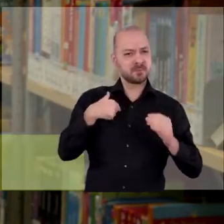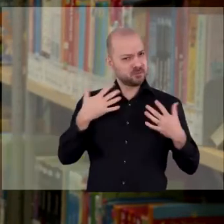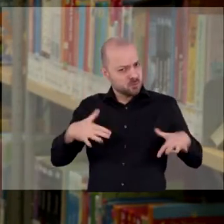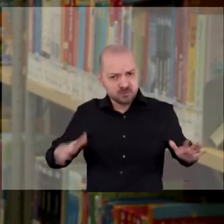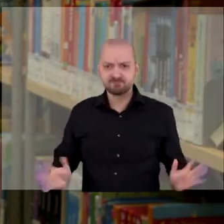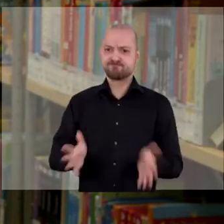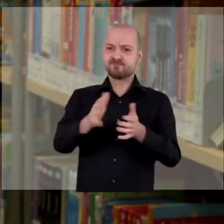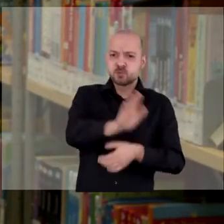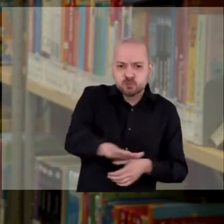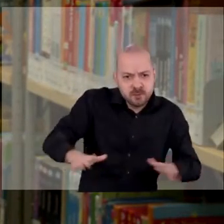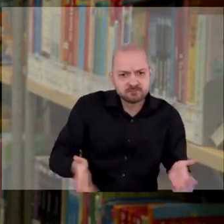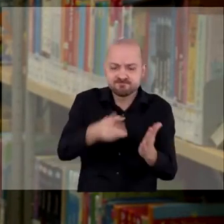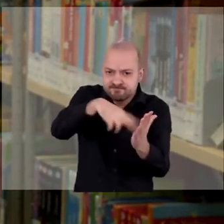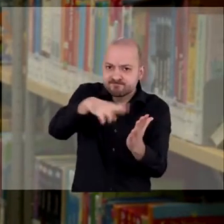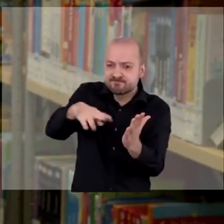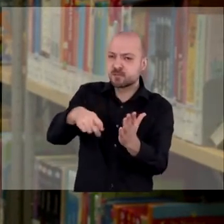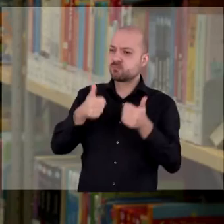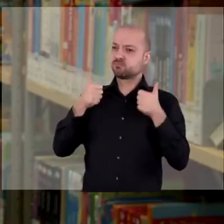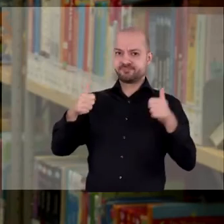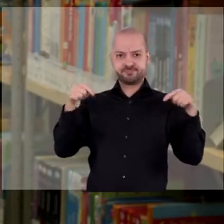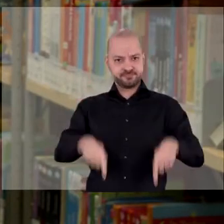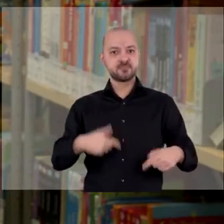I know that the children have problems reading and I think it is really important to get them reading right from the start.